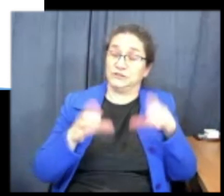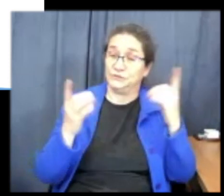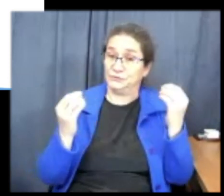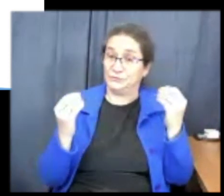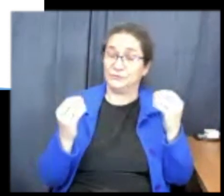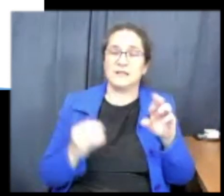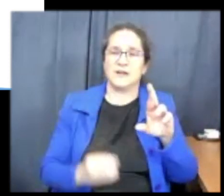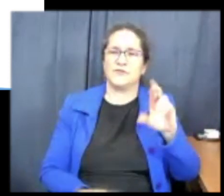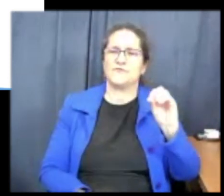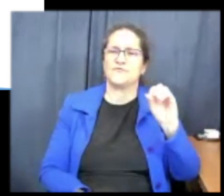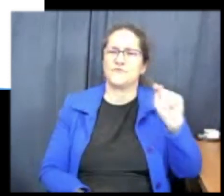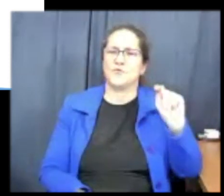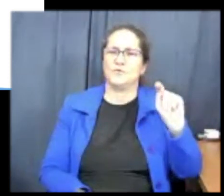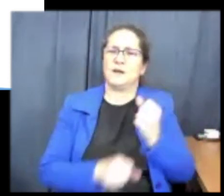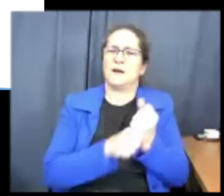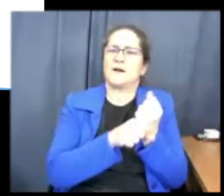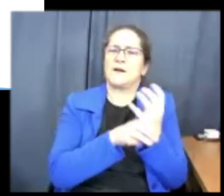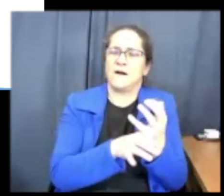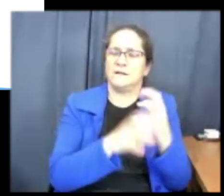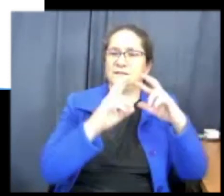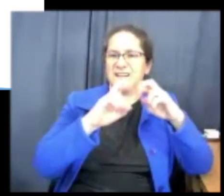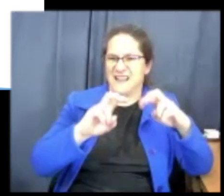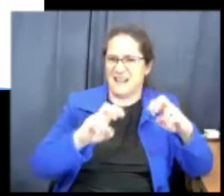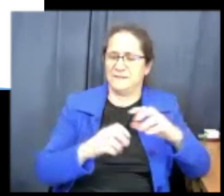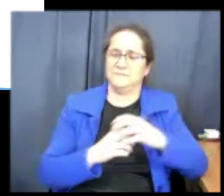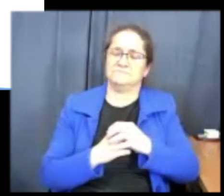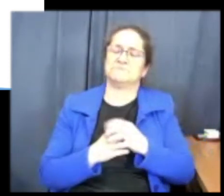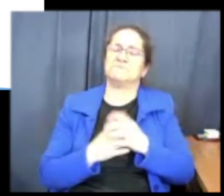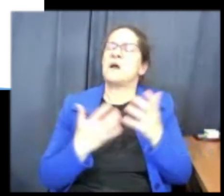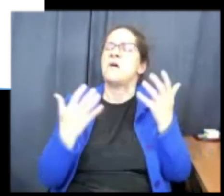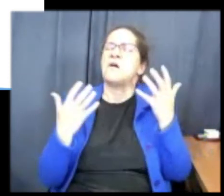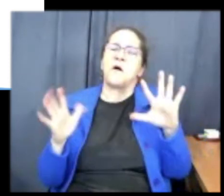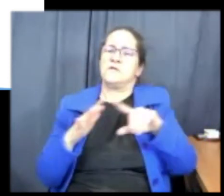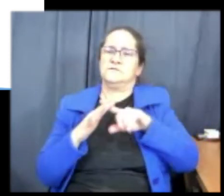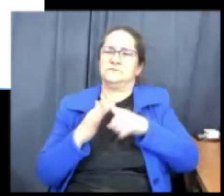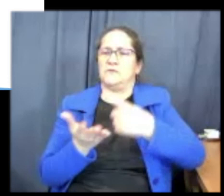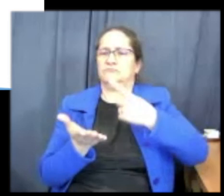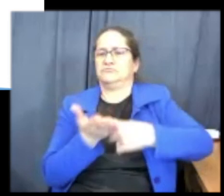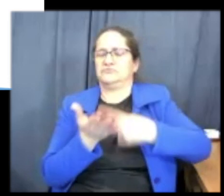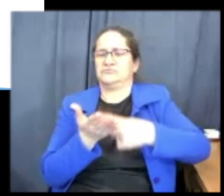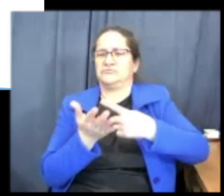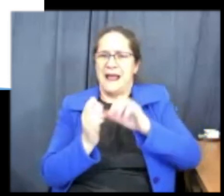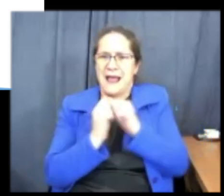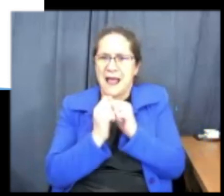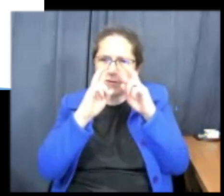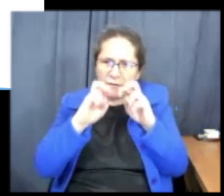talked through some of how that digging deeper into the data really occurs around